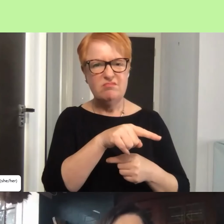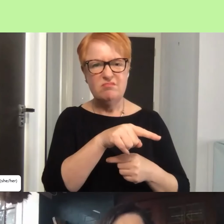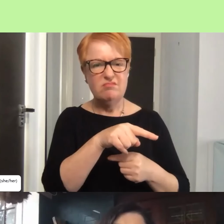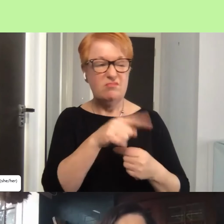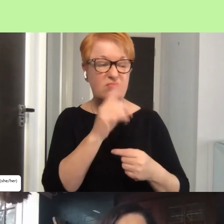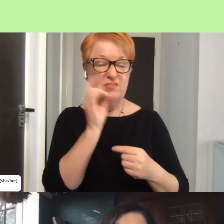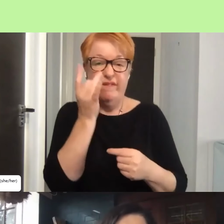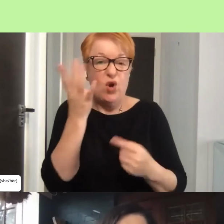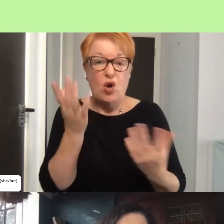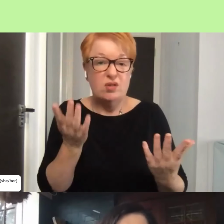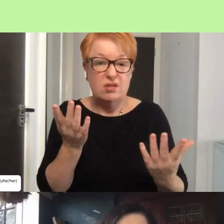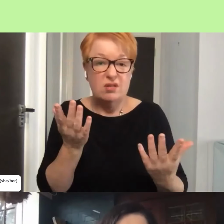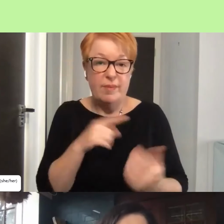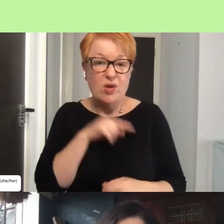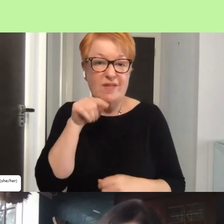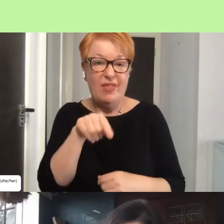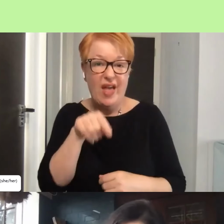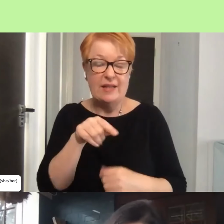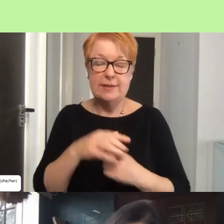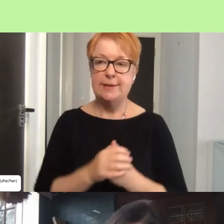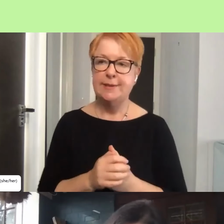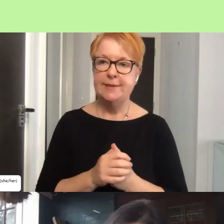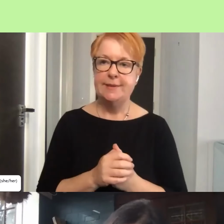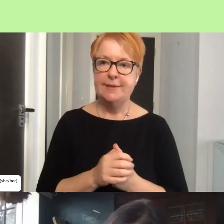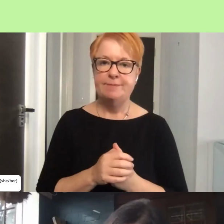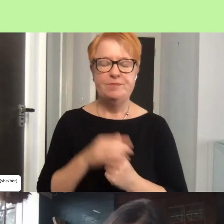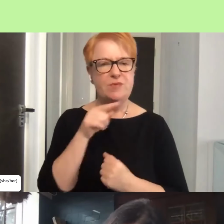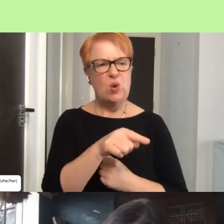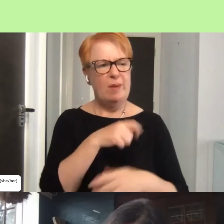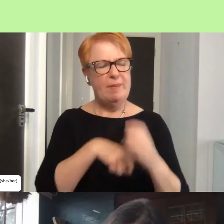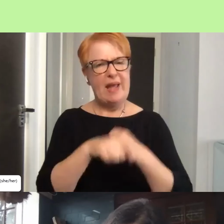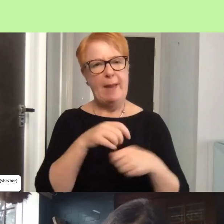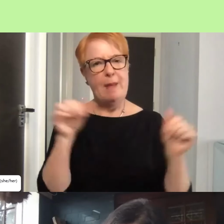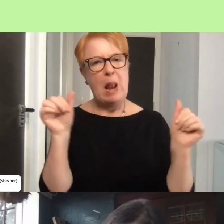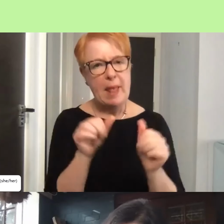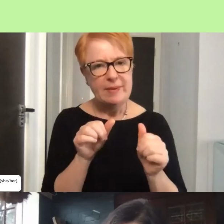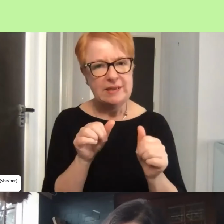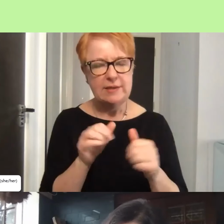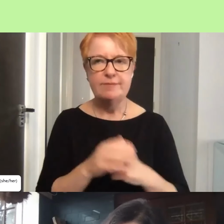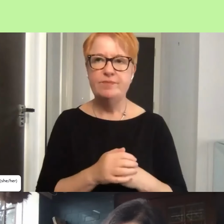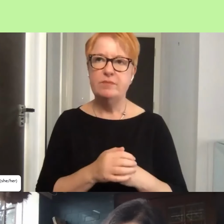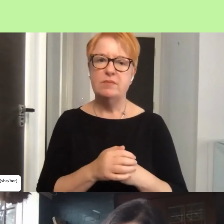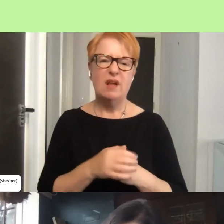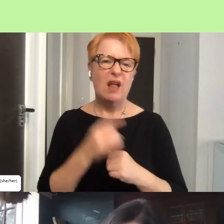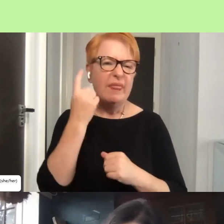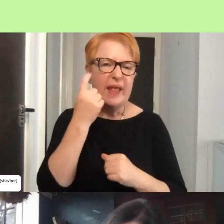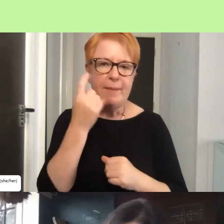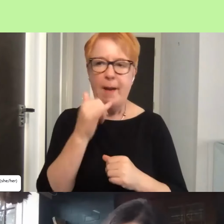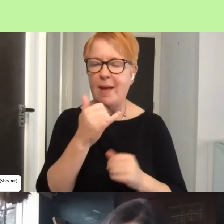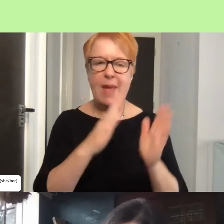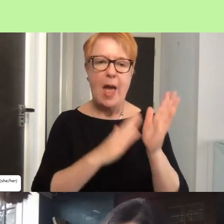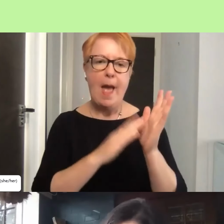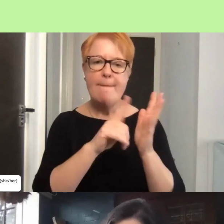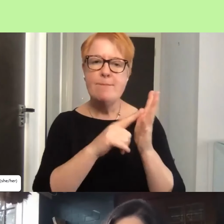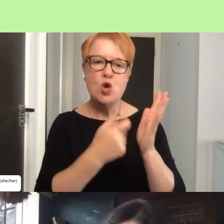And that limited what it was we would think about a mural or a sculpture in the middle of a roundabout or something like that.